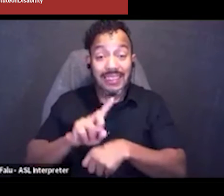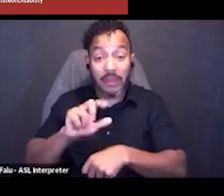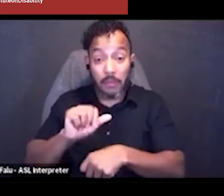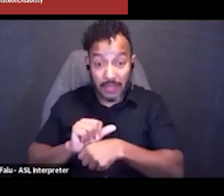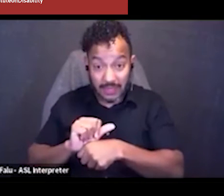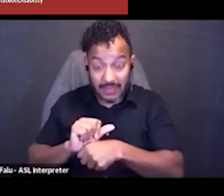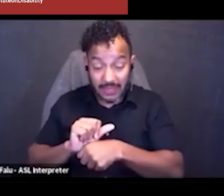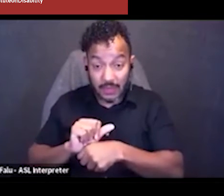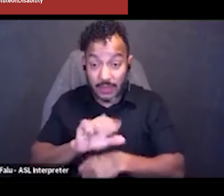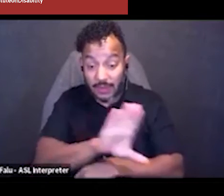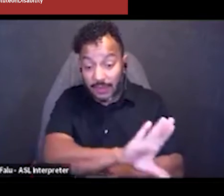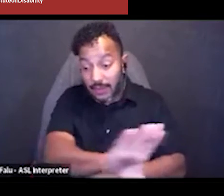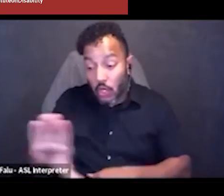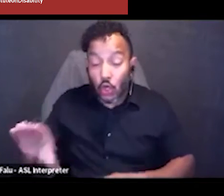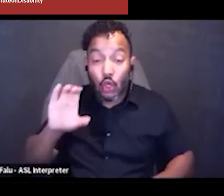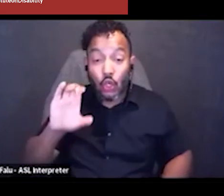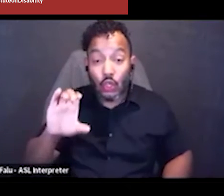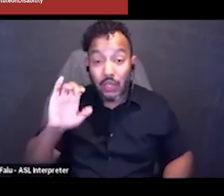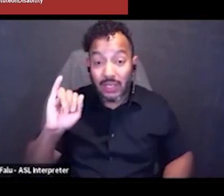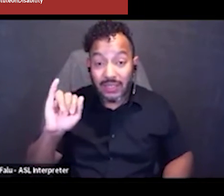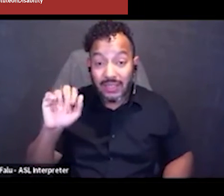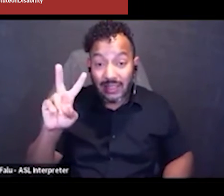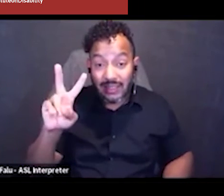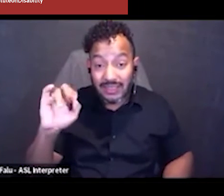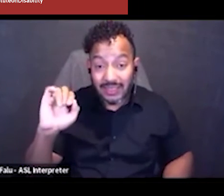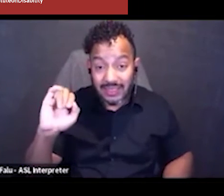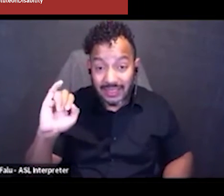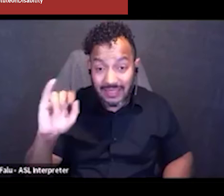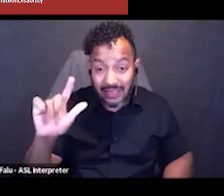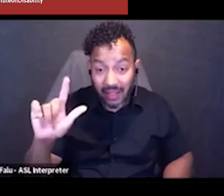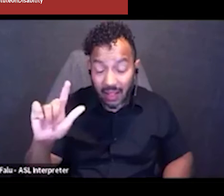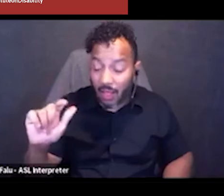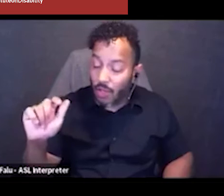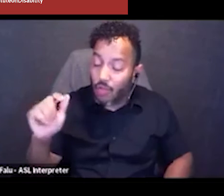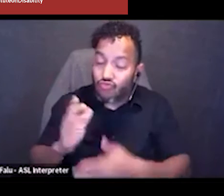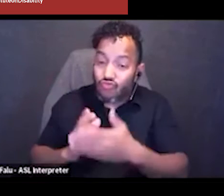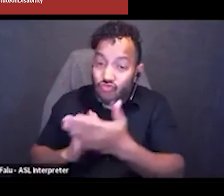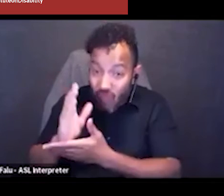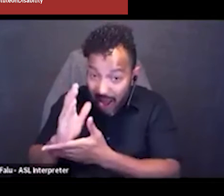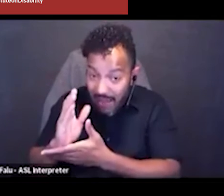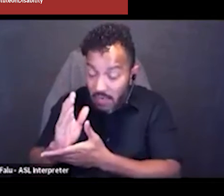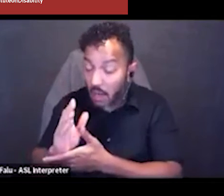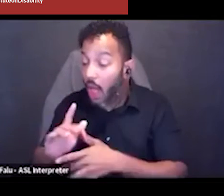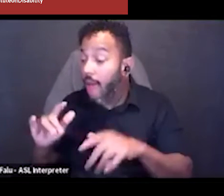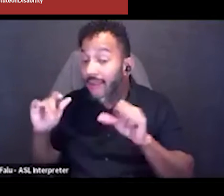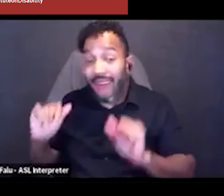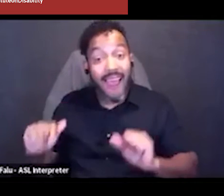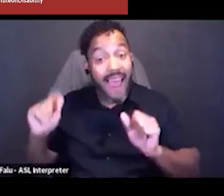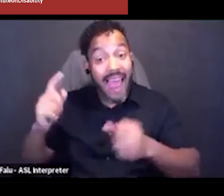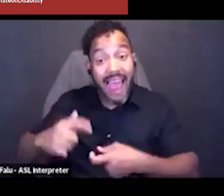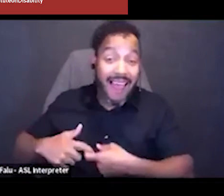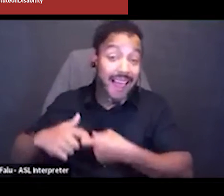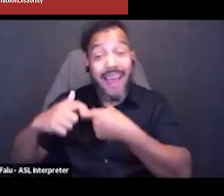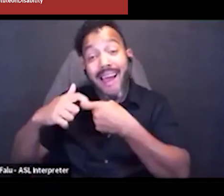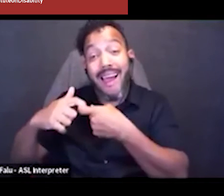not waive-able. They're not suspended. In a disaster.